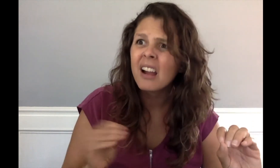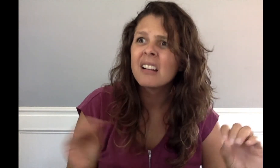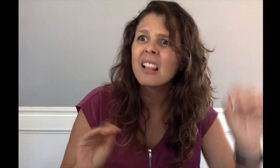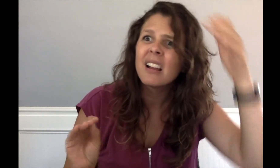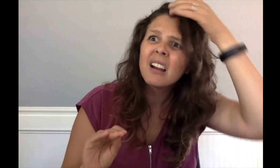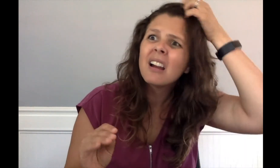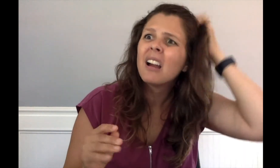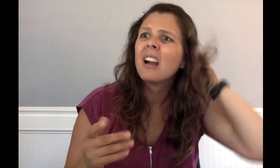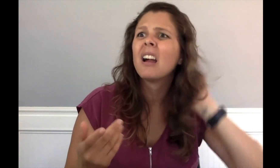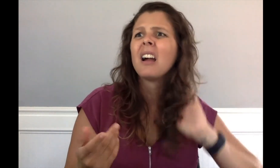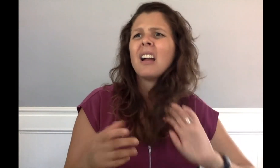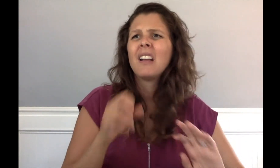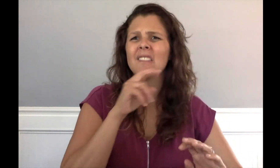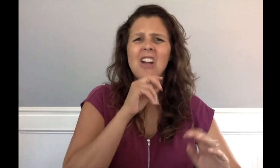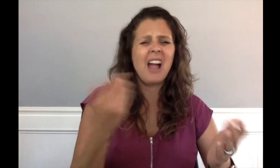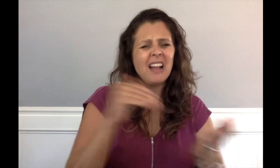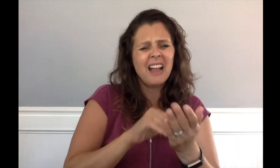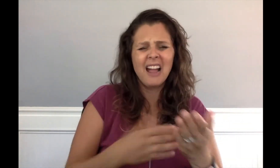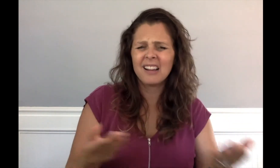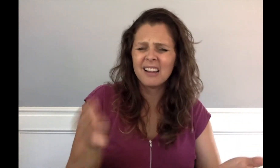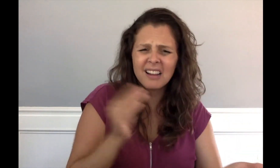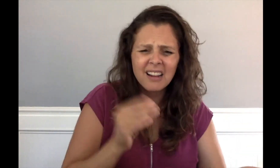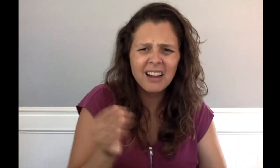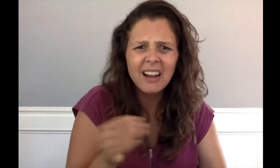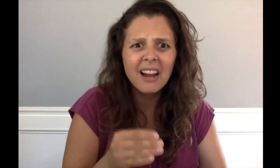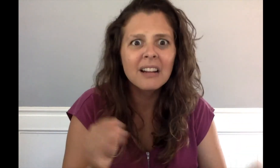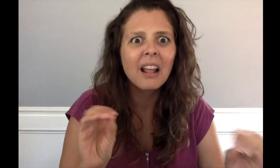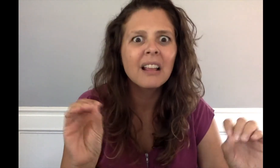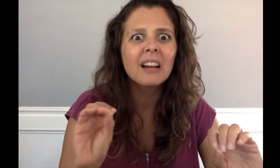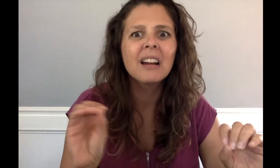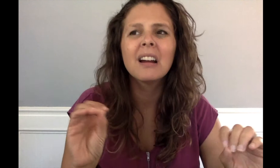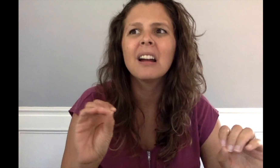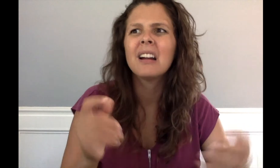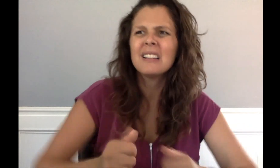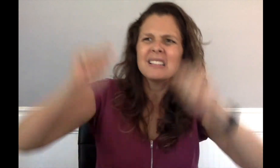Frog flipped through the book once more.